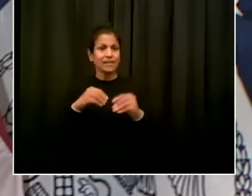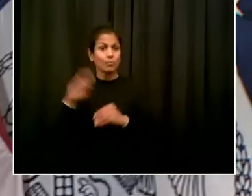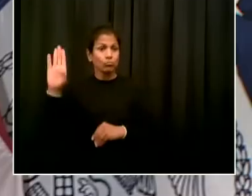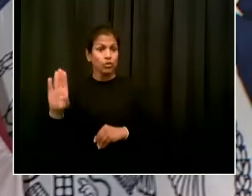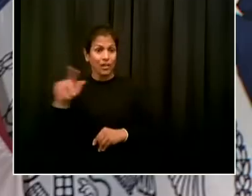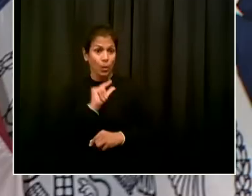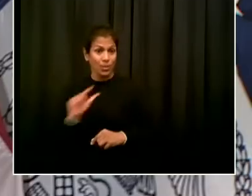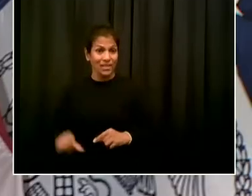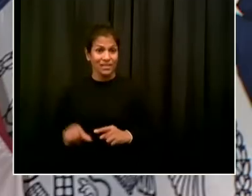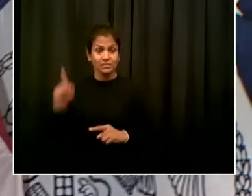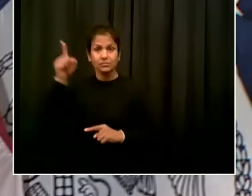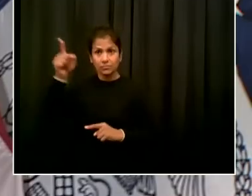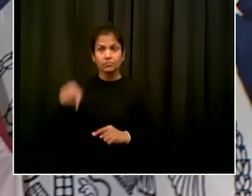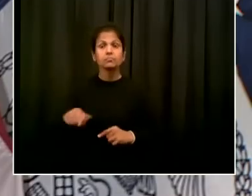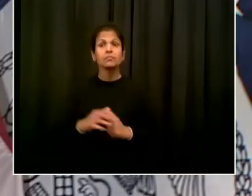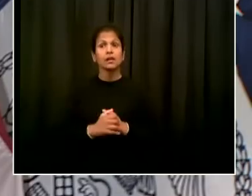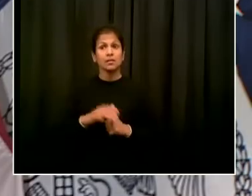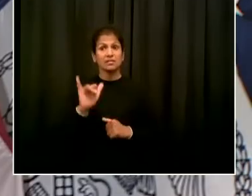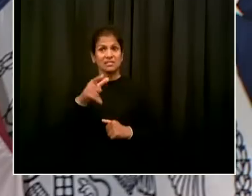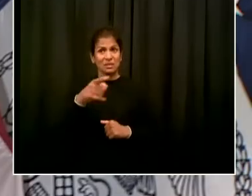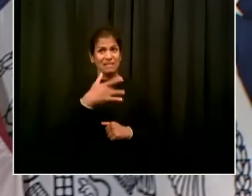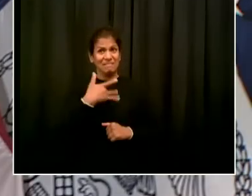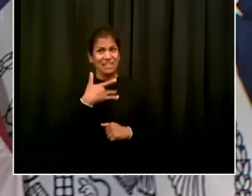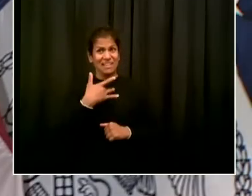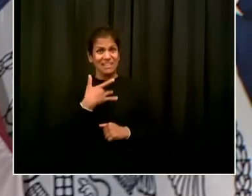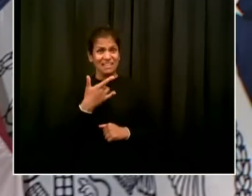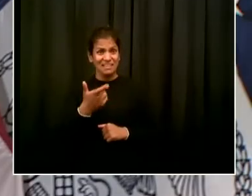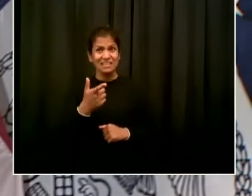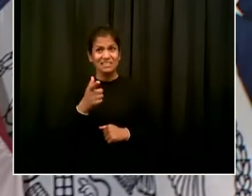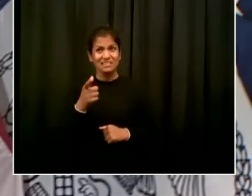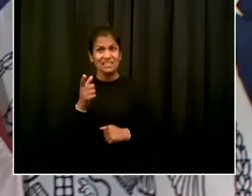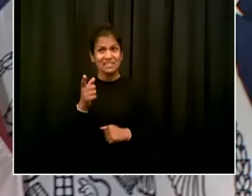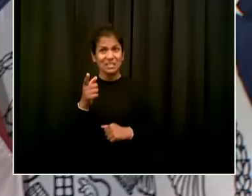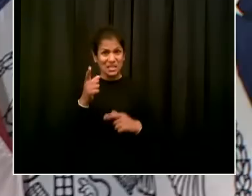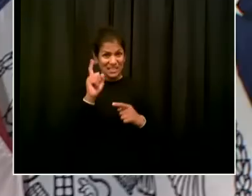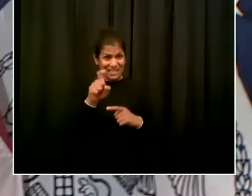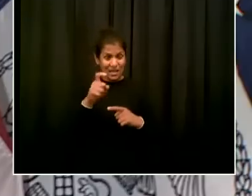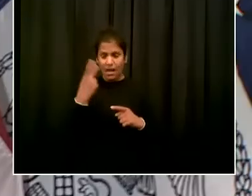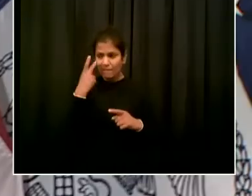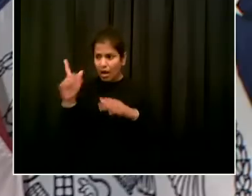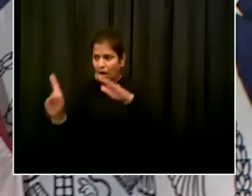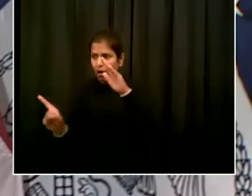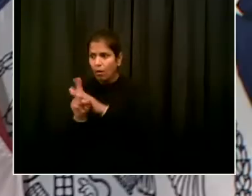I DON'T KNOW IF THIS IS FOR YOU OR THE OTHER HEALTH OFFICIALS ON THE CALL AS WELL, , UBT,T,AR E THERE SOME THAT